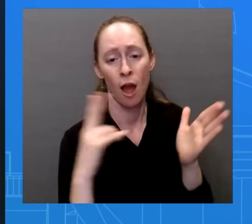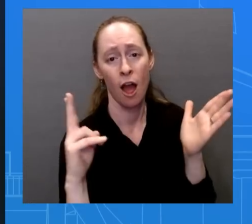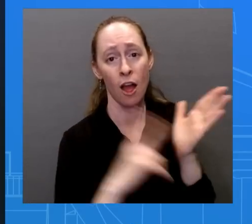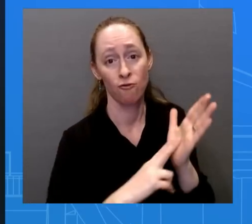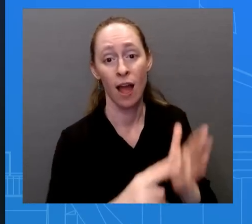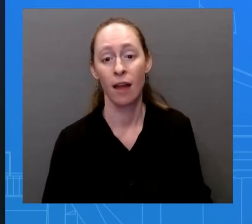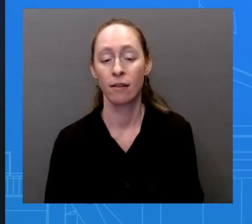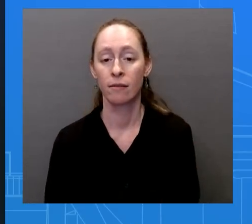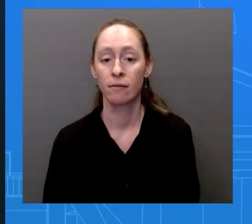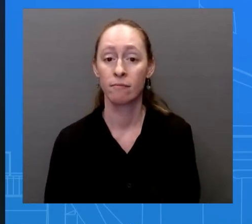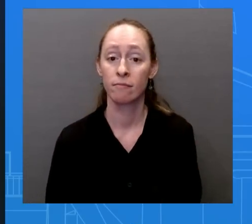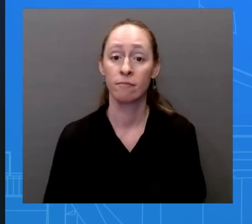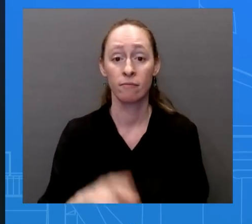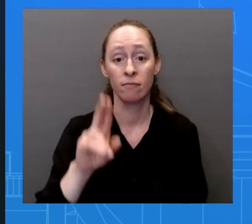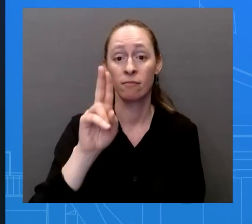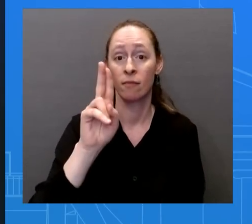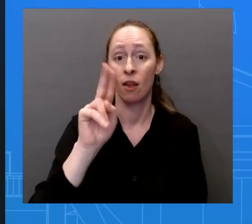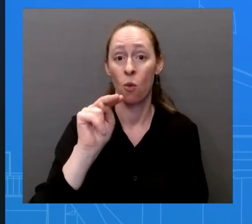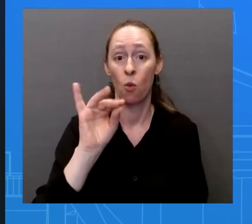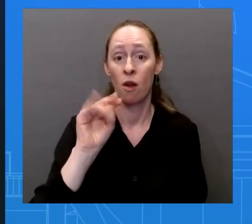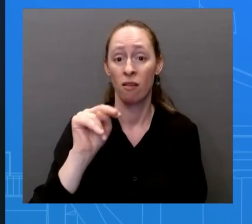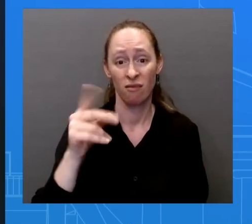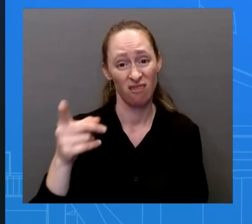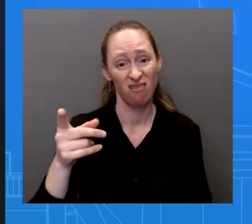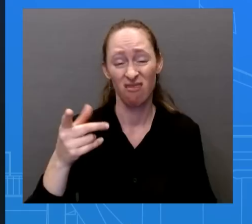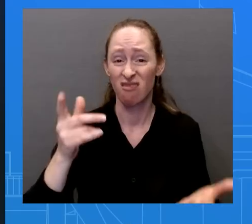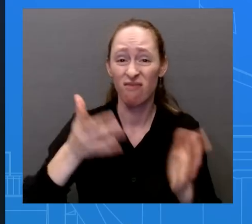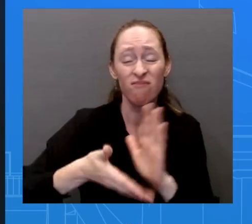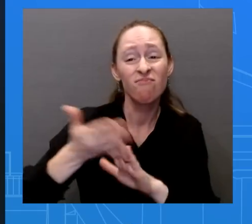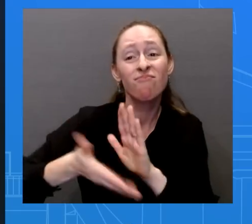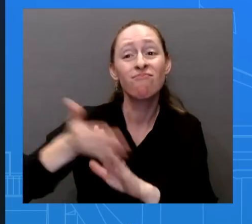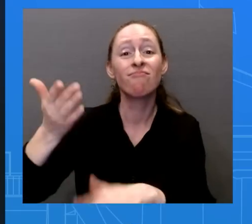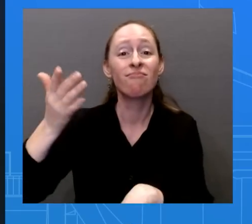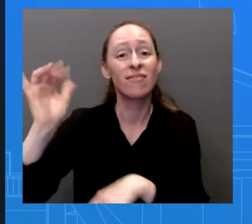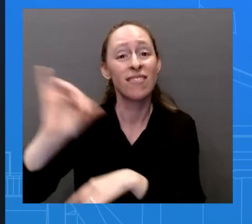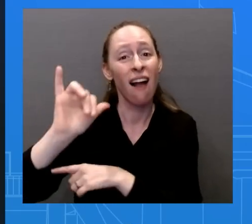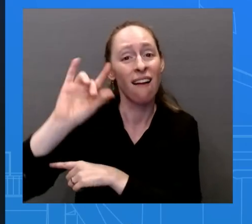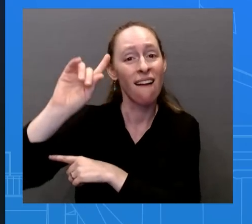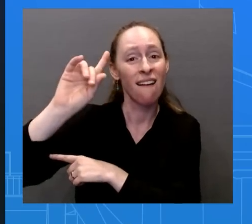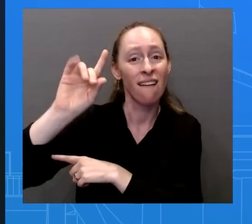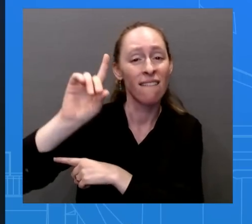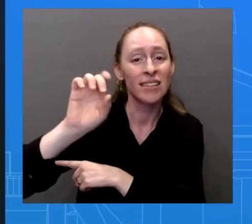And contract ratification is part of that process. These negotiations have gone on for years --